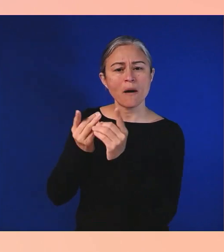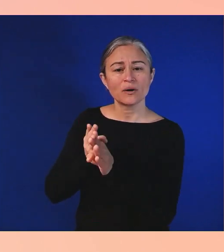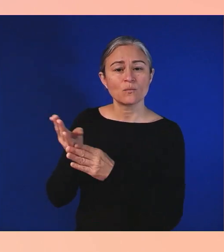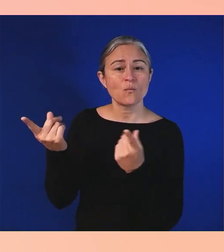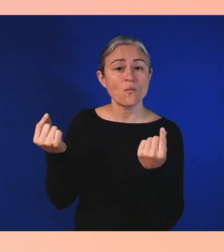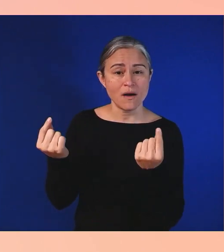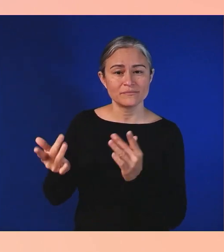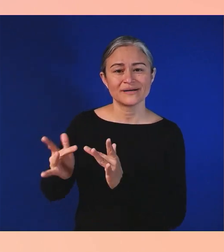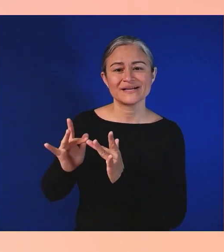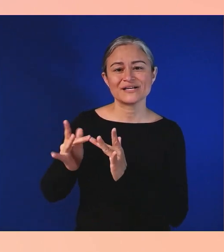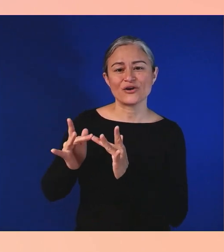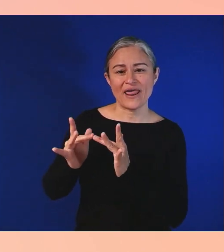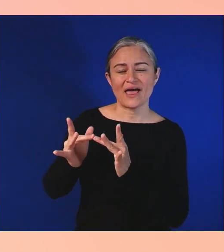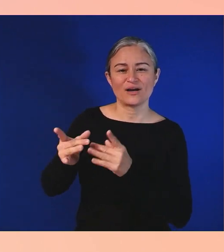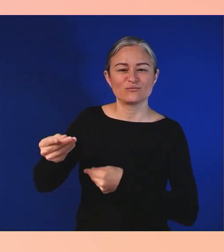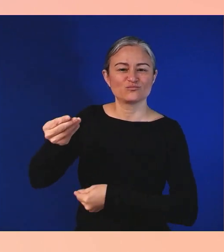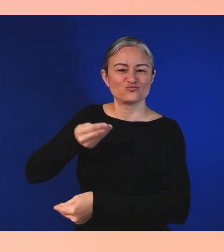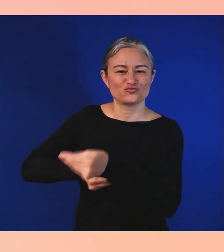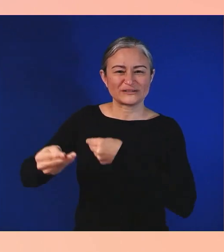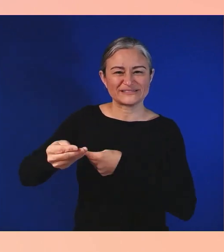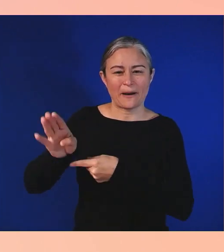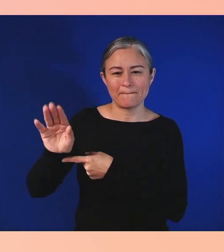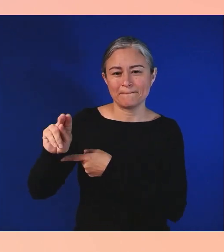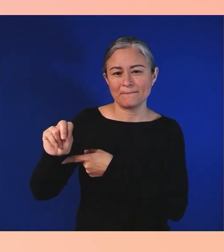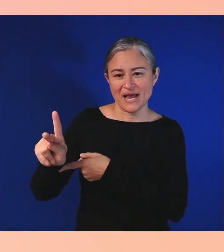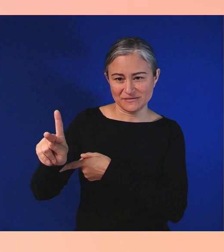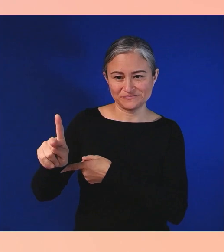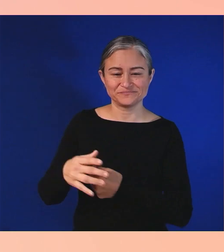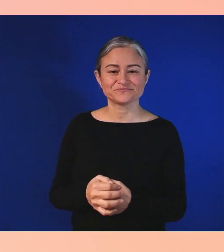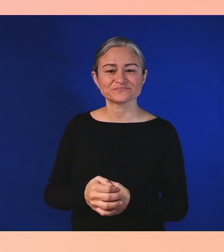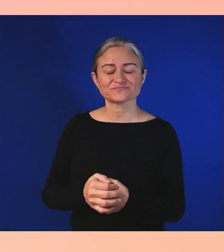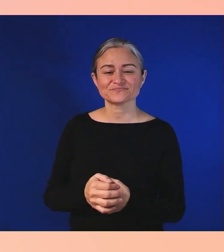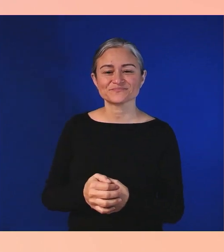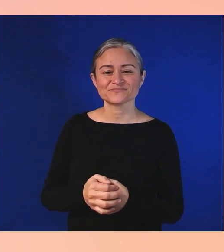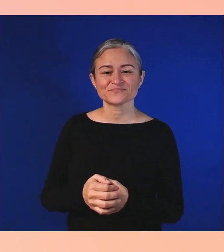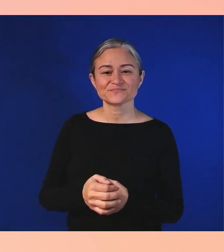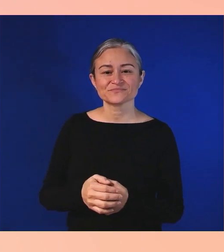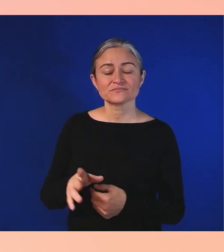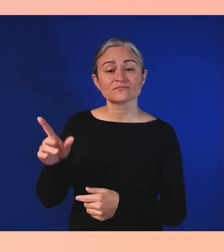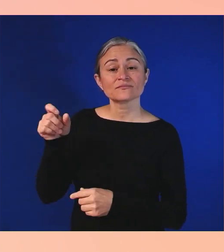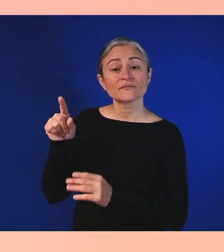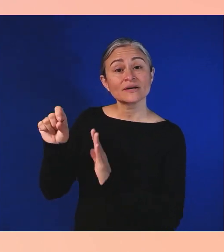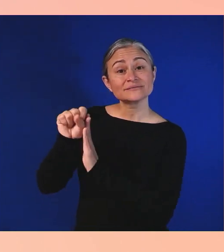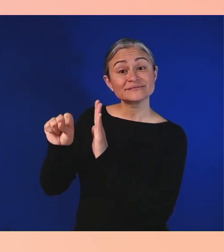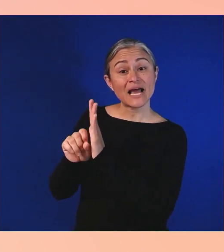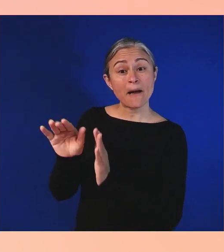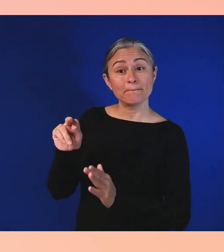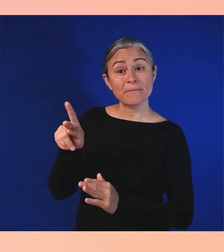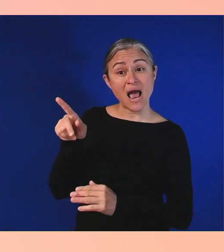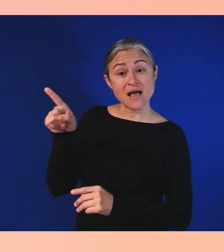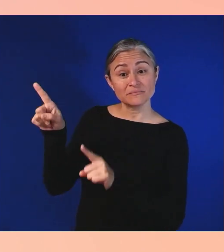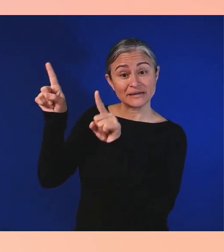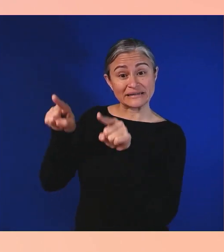State bank of India is basically India's largest bank, having a mission of transforming